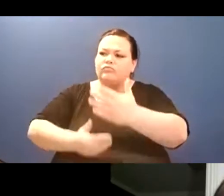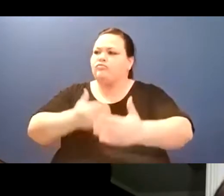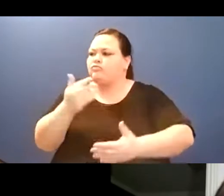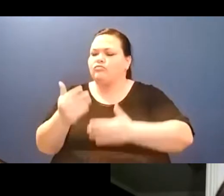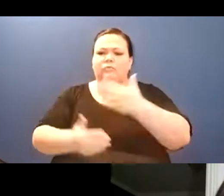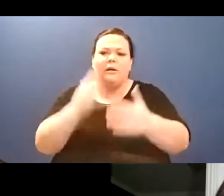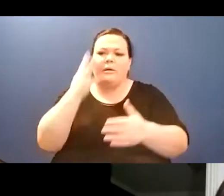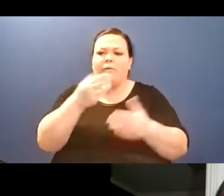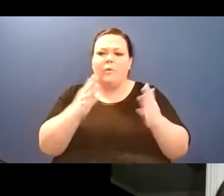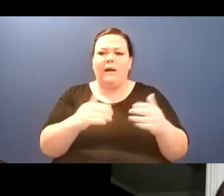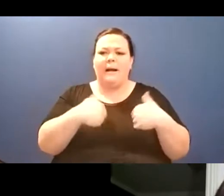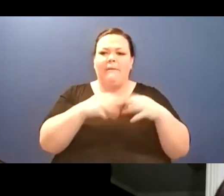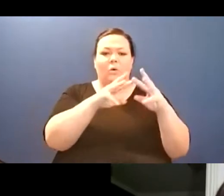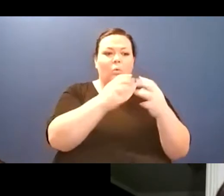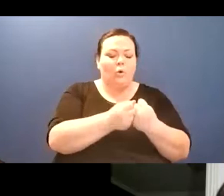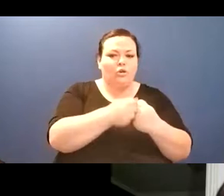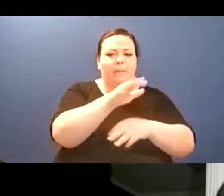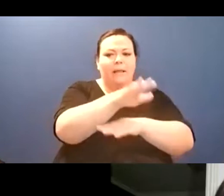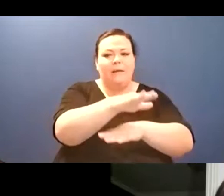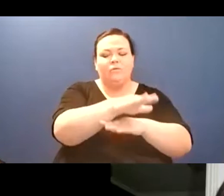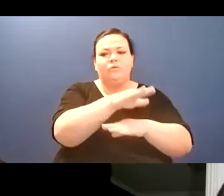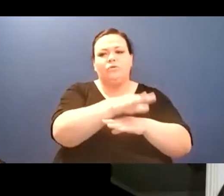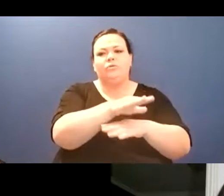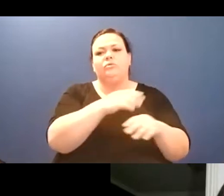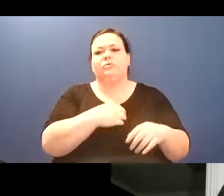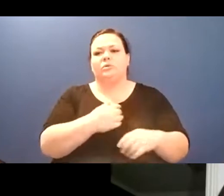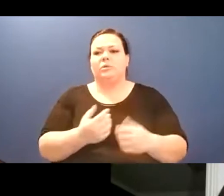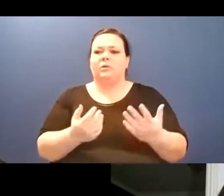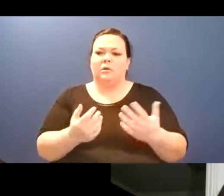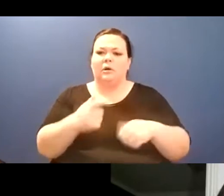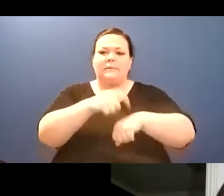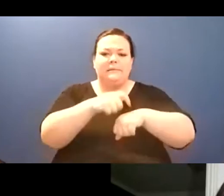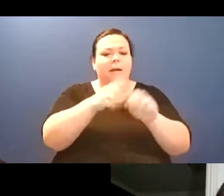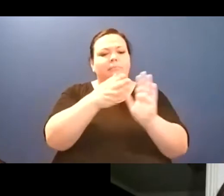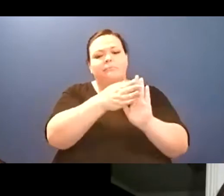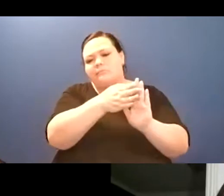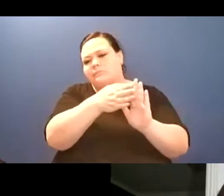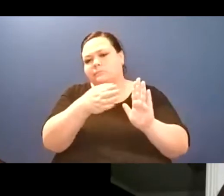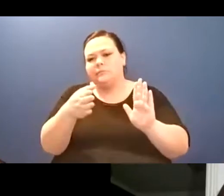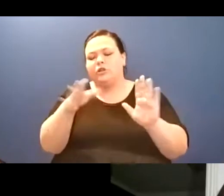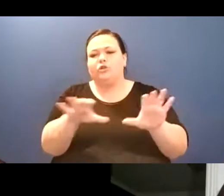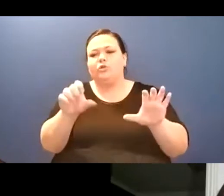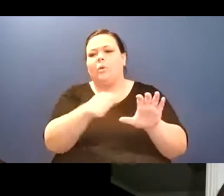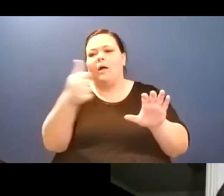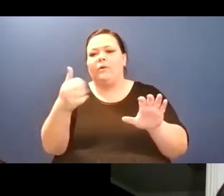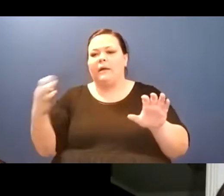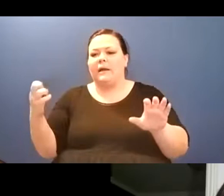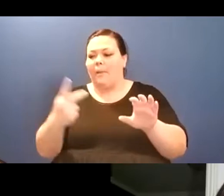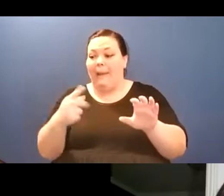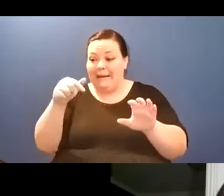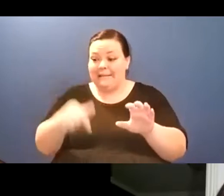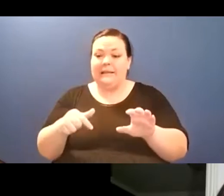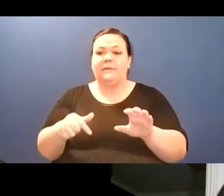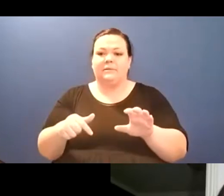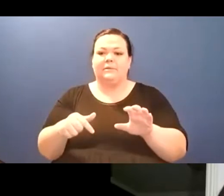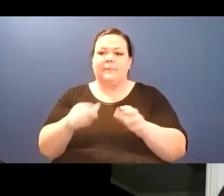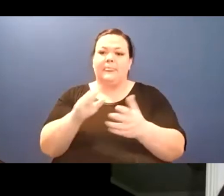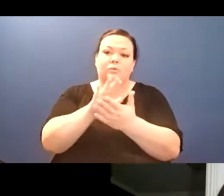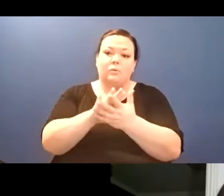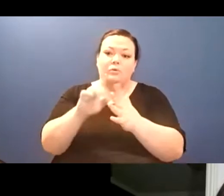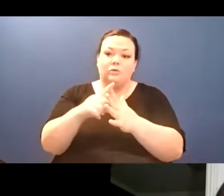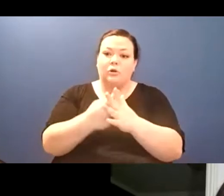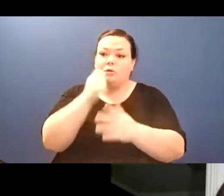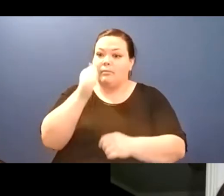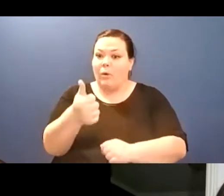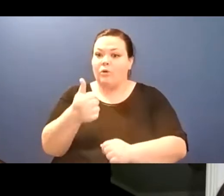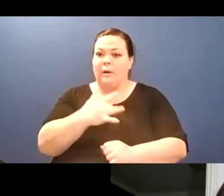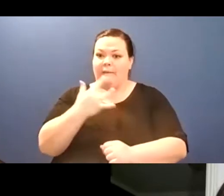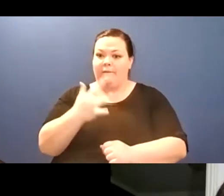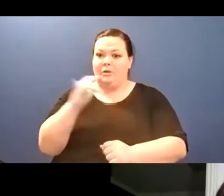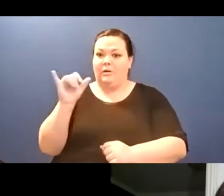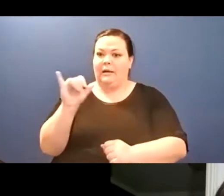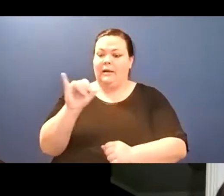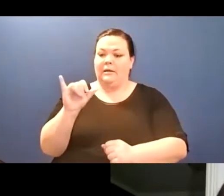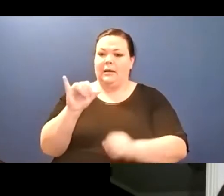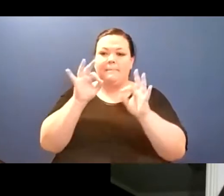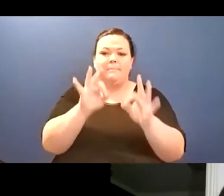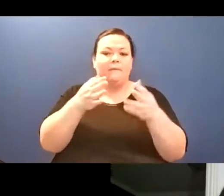um, okay, yeah I noticed some names, I recognized some names in the audience, a few translators in